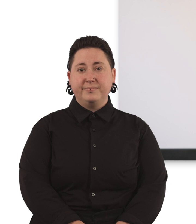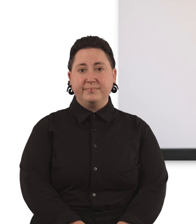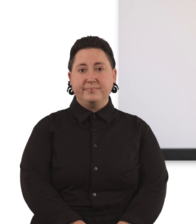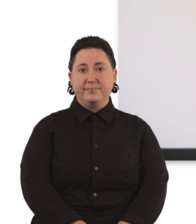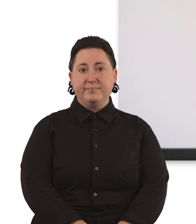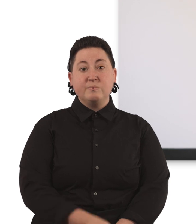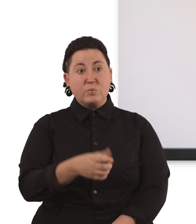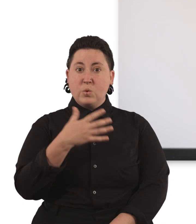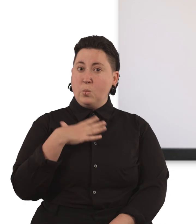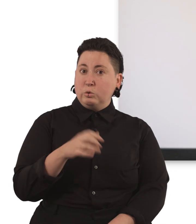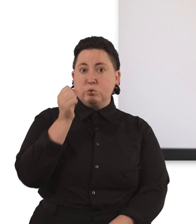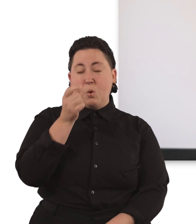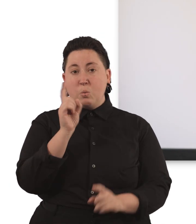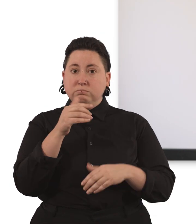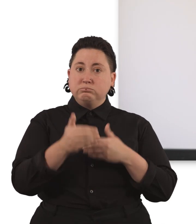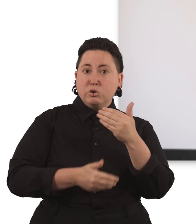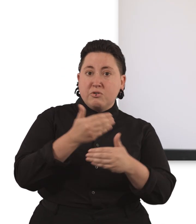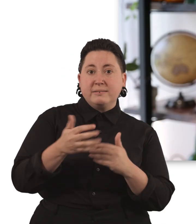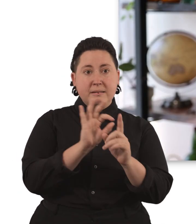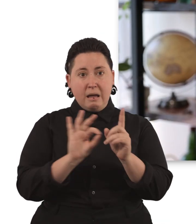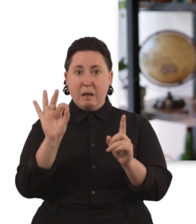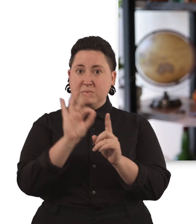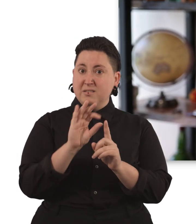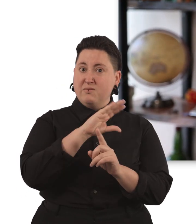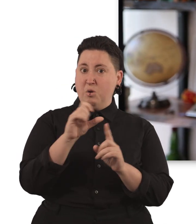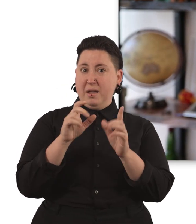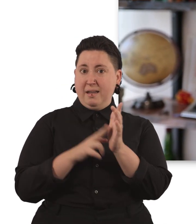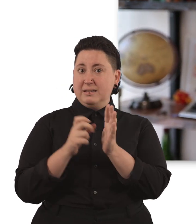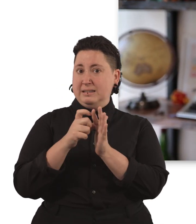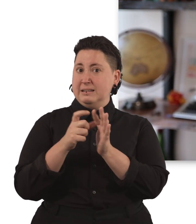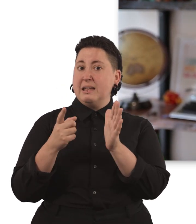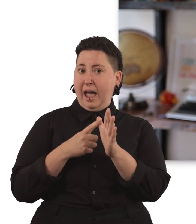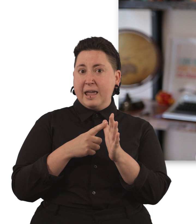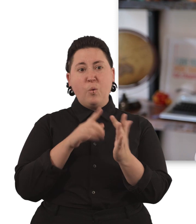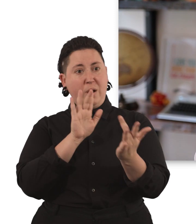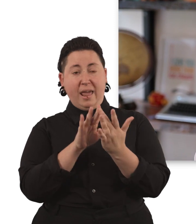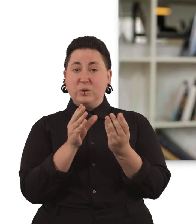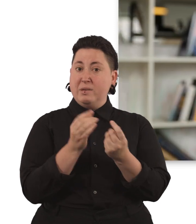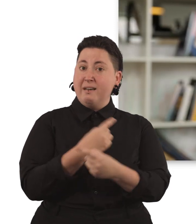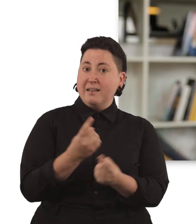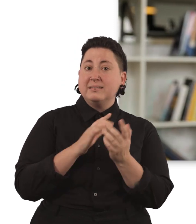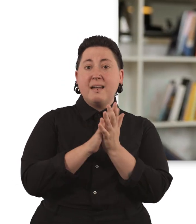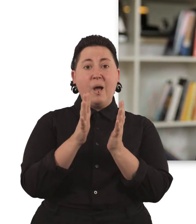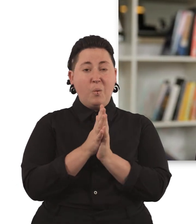or NDDA. To stay informed about the progress of the National Disability Data Asset and connect with us,